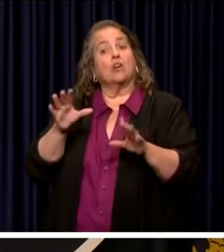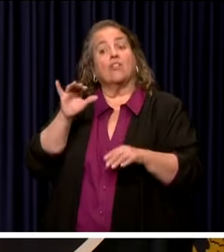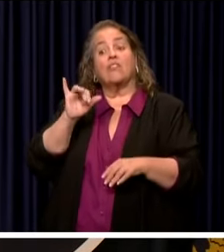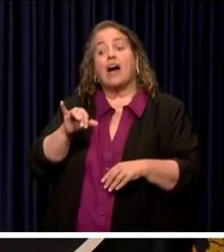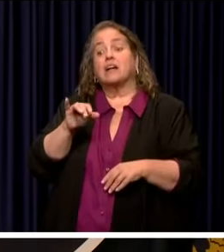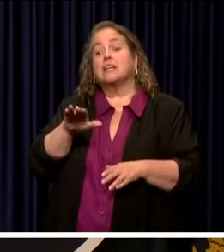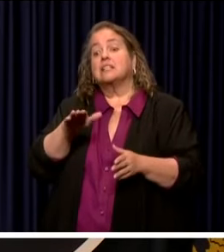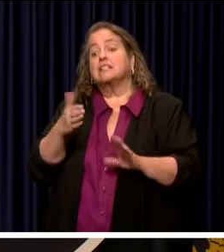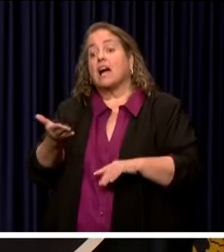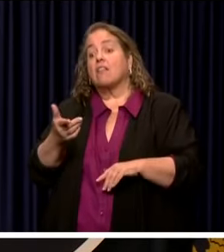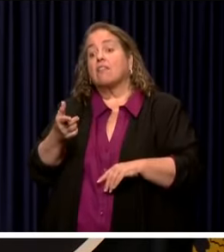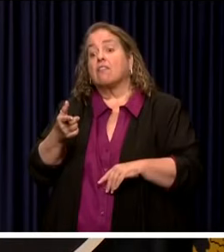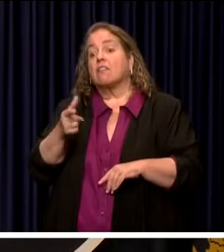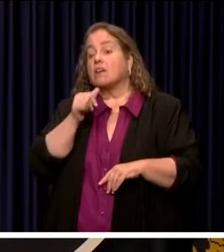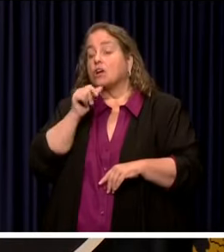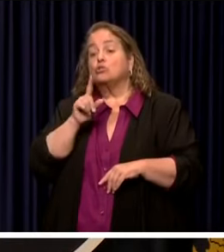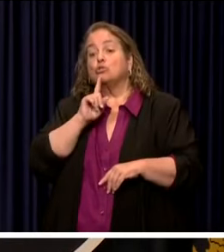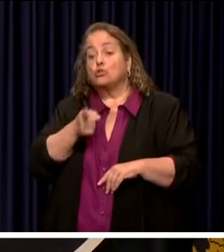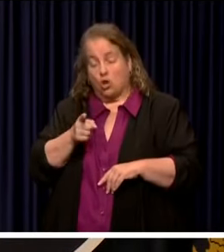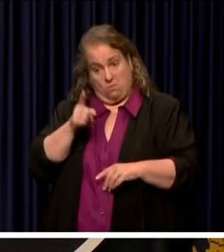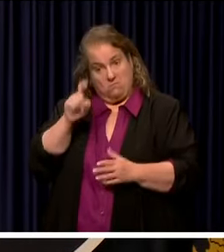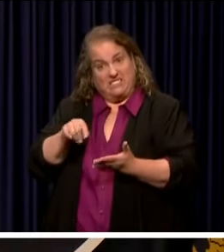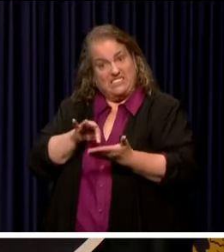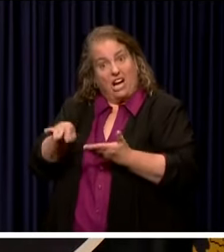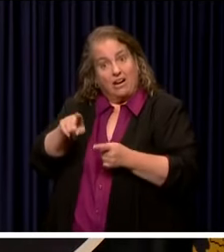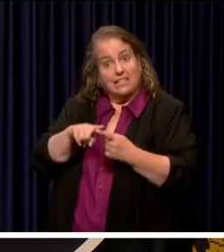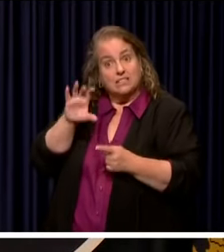BEFORE THIS.